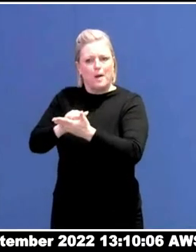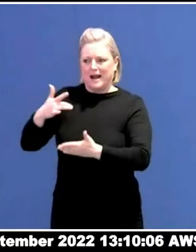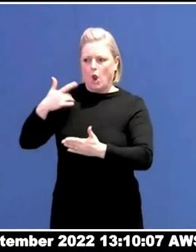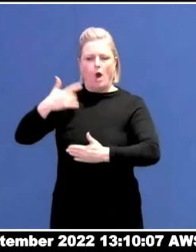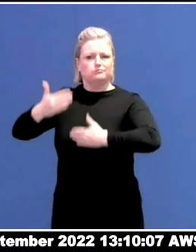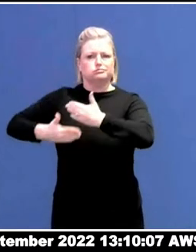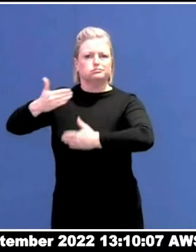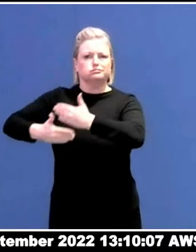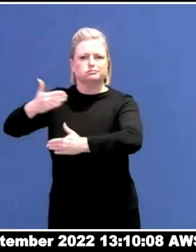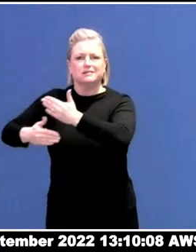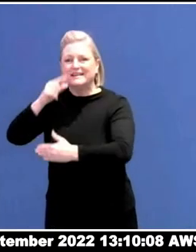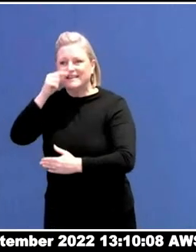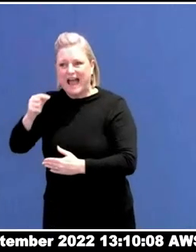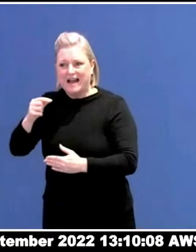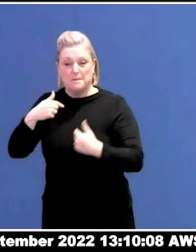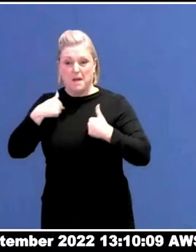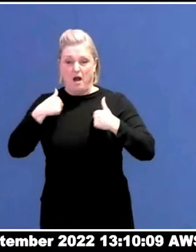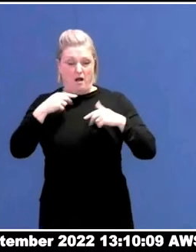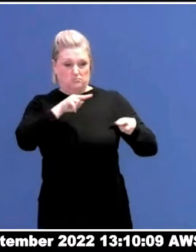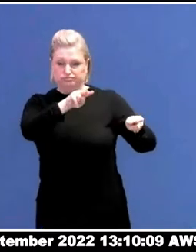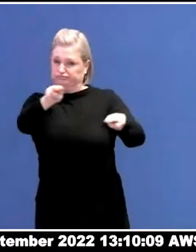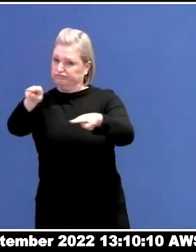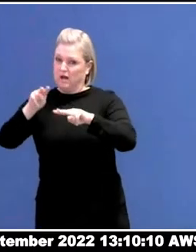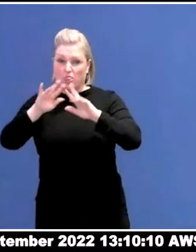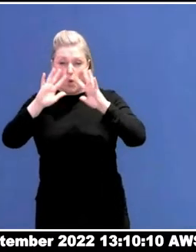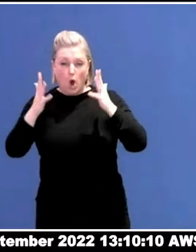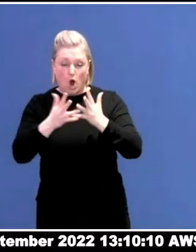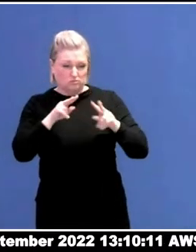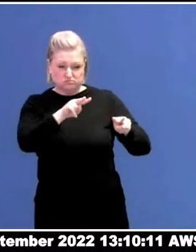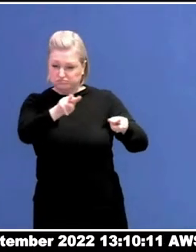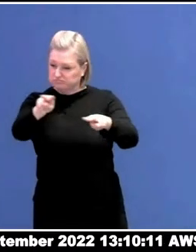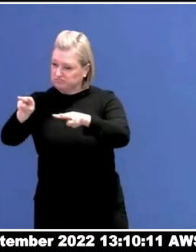this is being done successfully, particularly from the perspective of prisoners with disabilities.